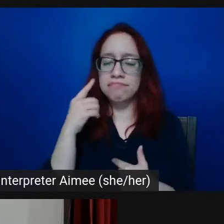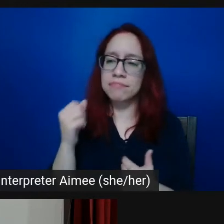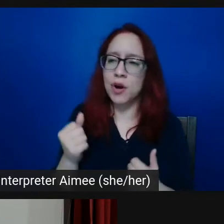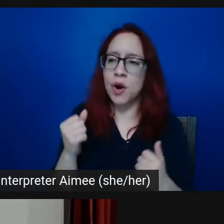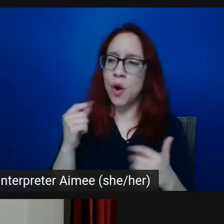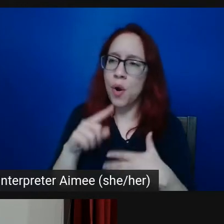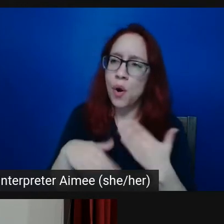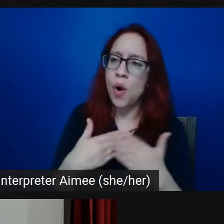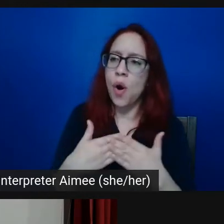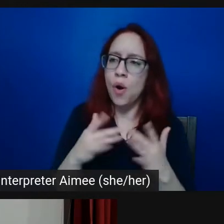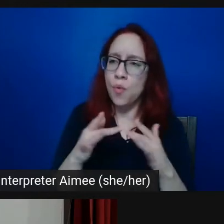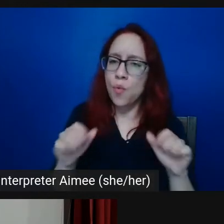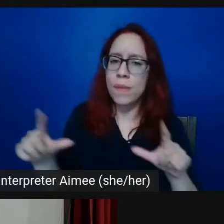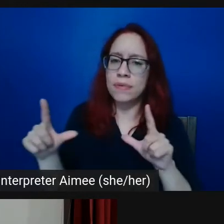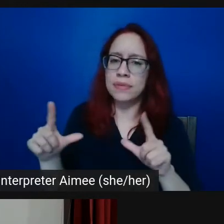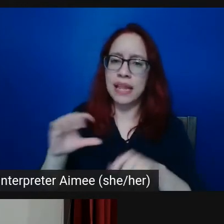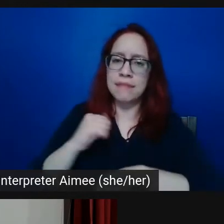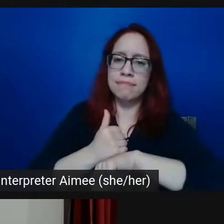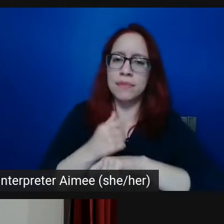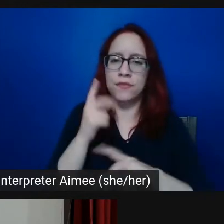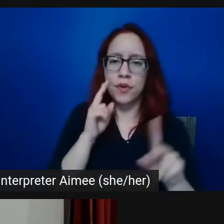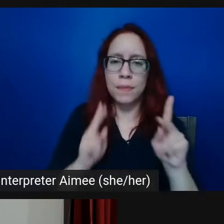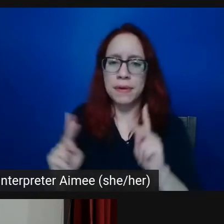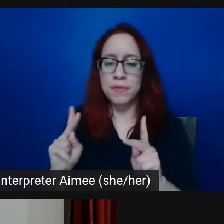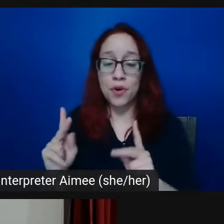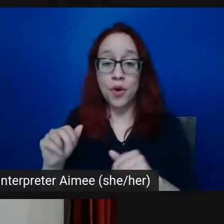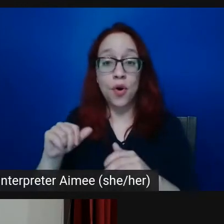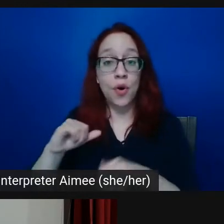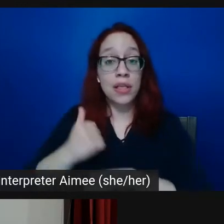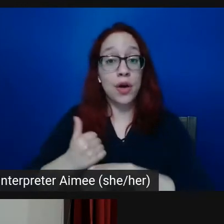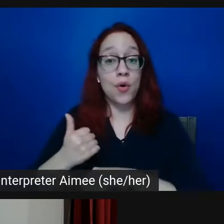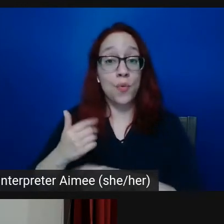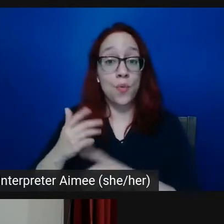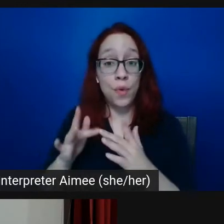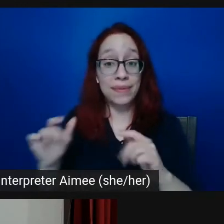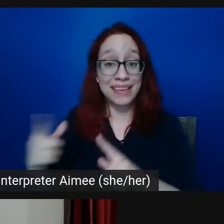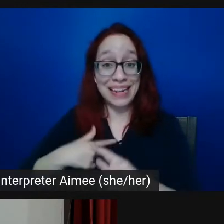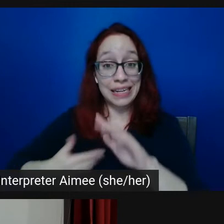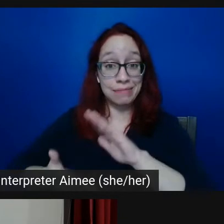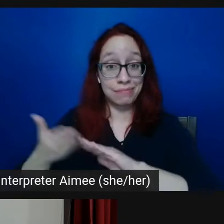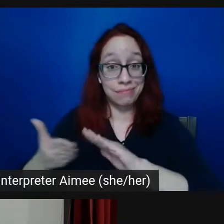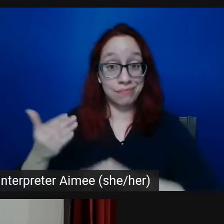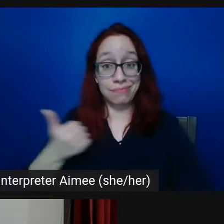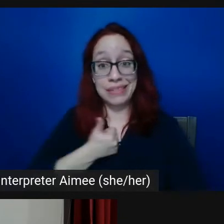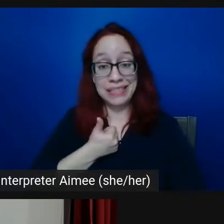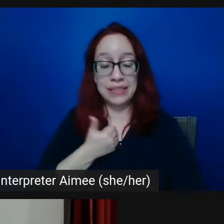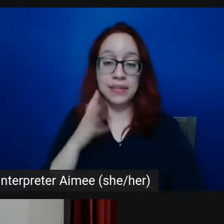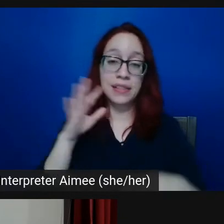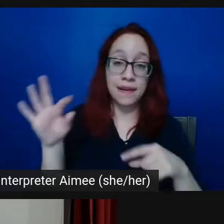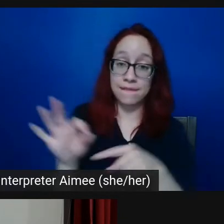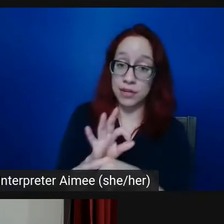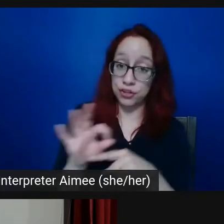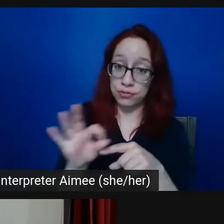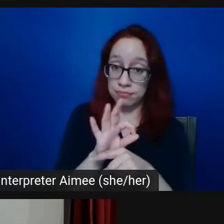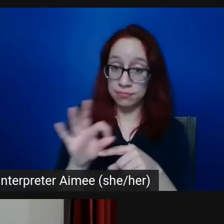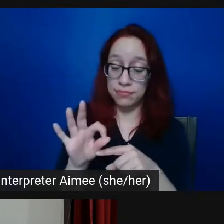that I've built for people and all the websites that I run myself, the functionality that I'd want to do.